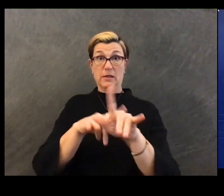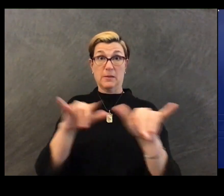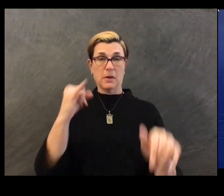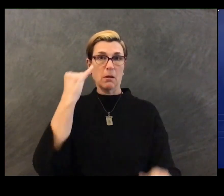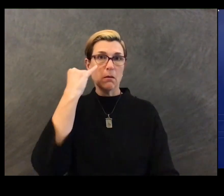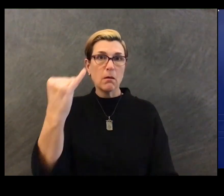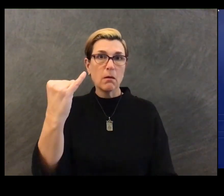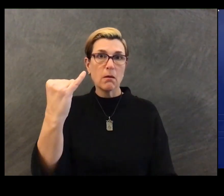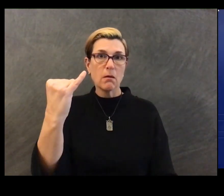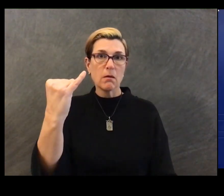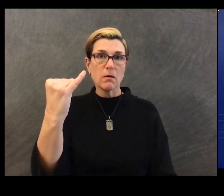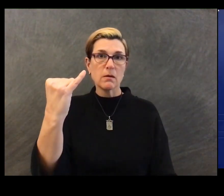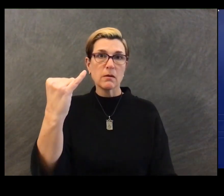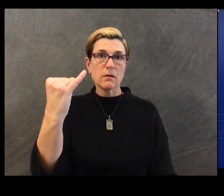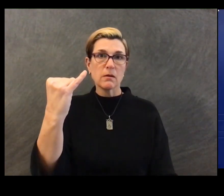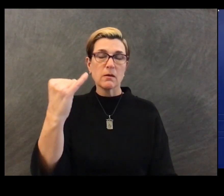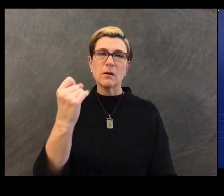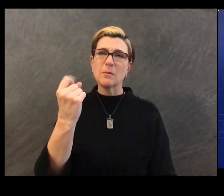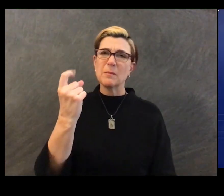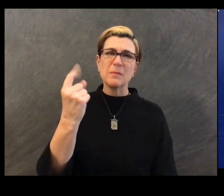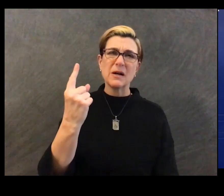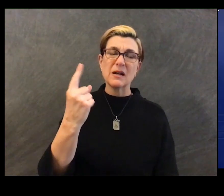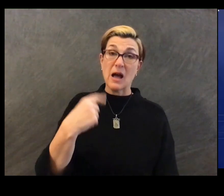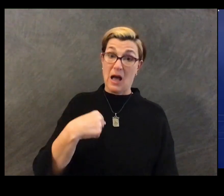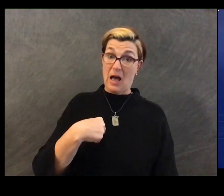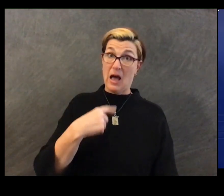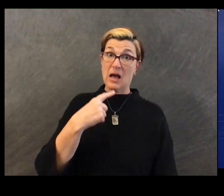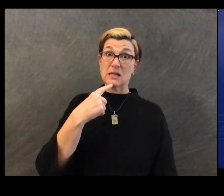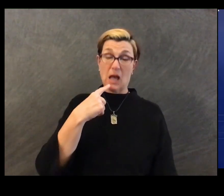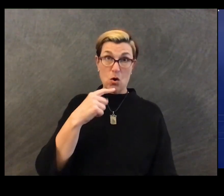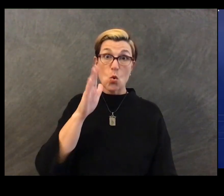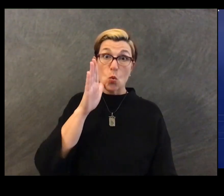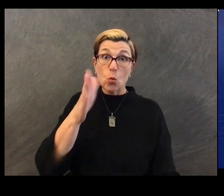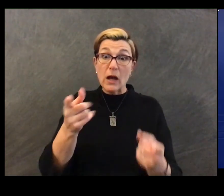I didn't say that this was going to be worse I said it was going to be more